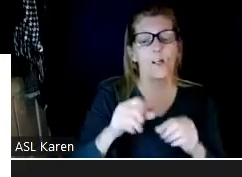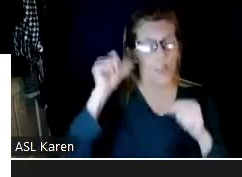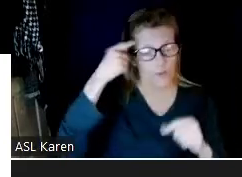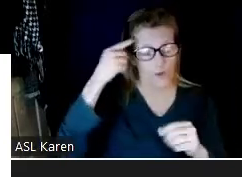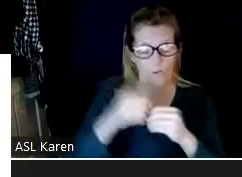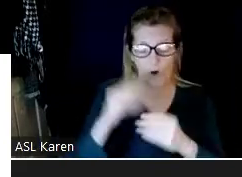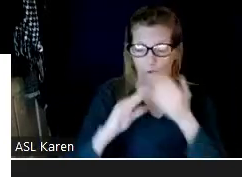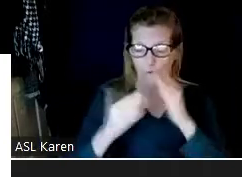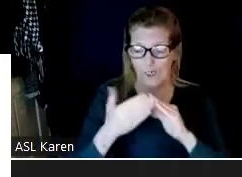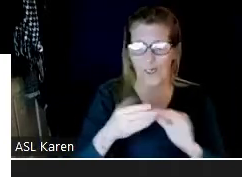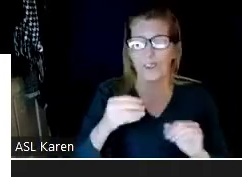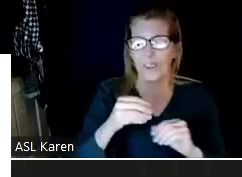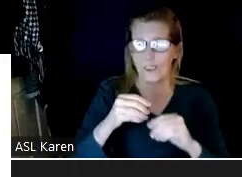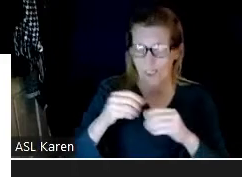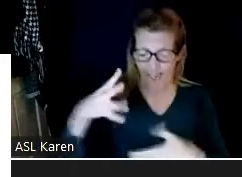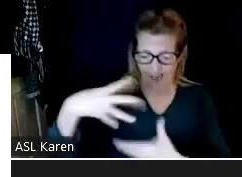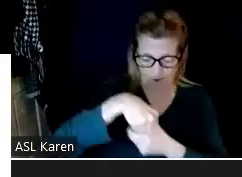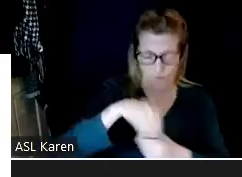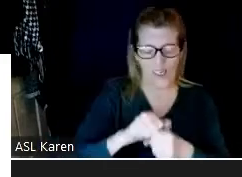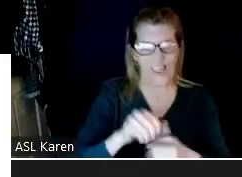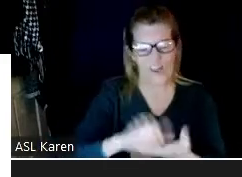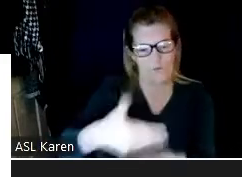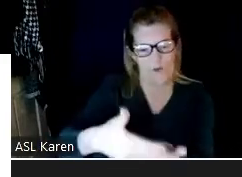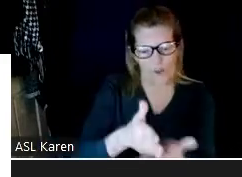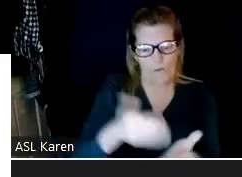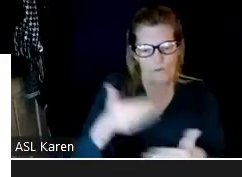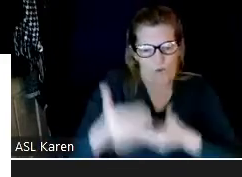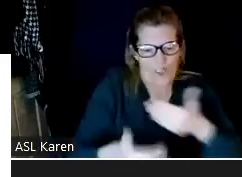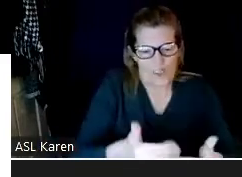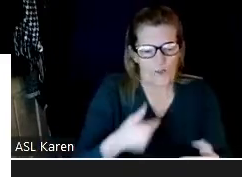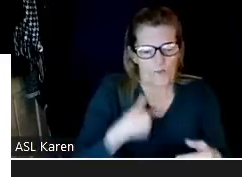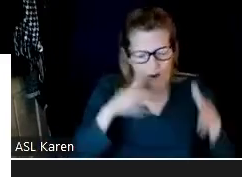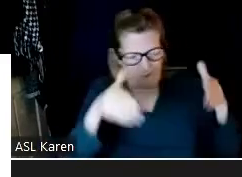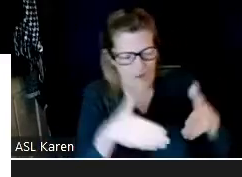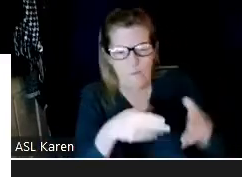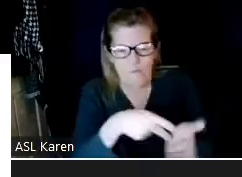Earlier in the budget process. 15:04:58 And we're focusing on the paid leave program today.